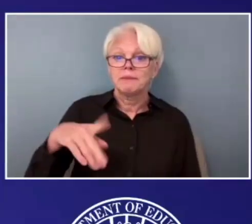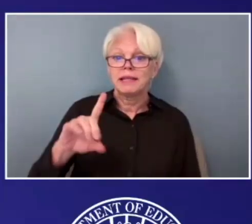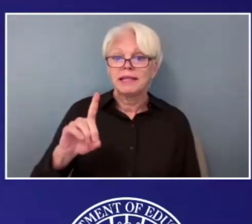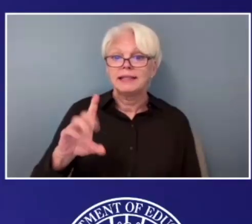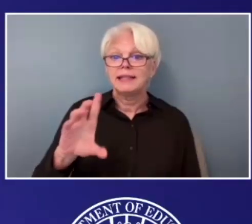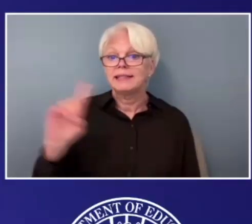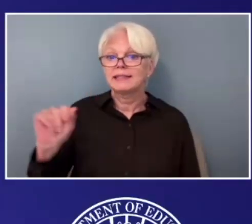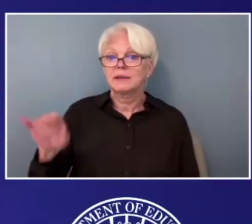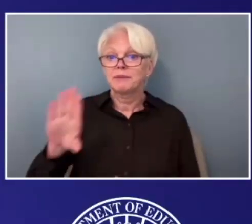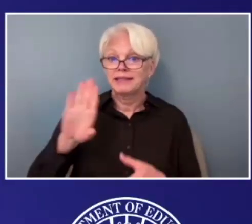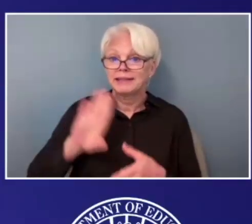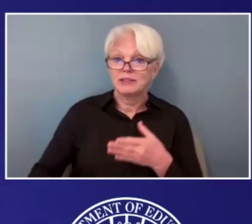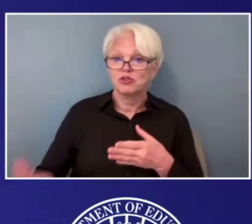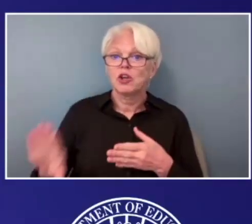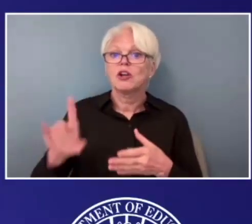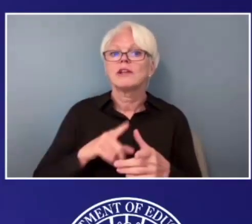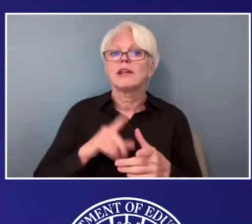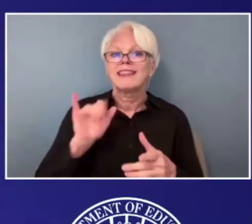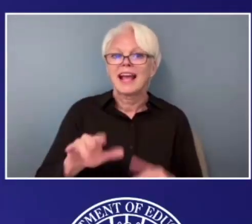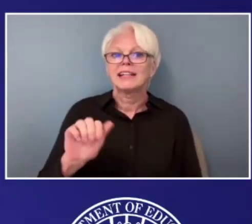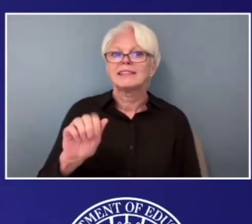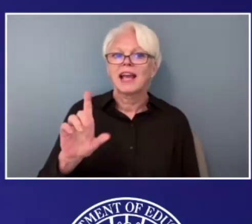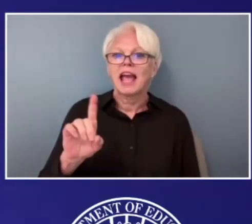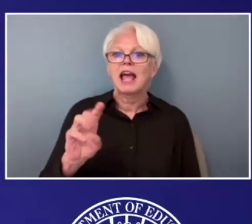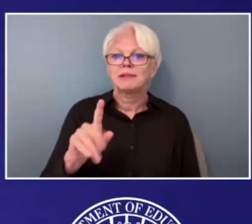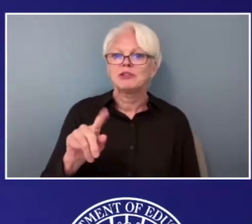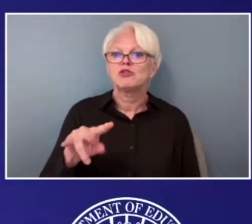then it's an administrative forbearance. And so that doesn't count towards their